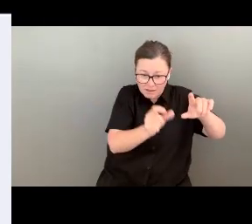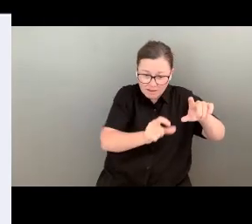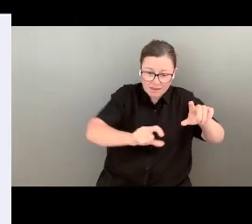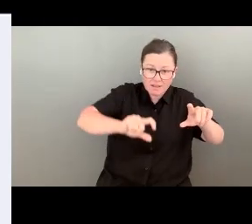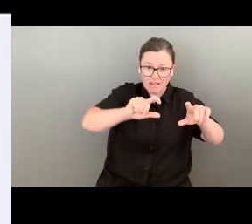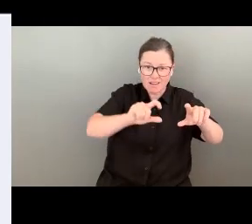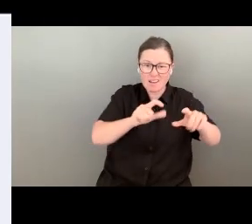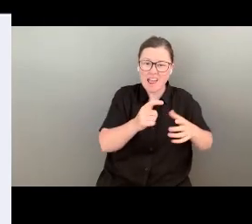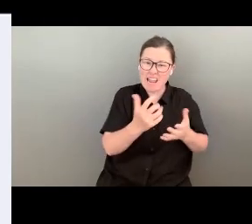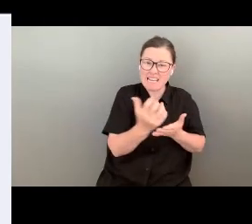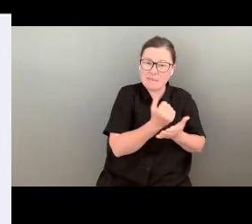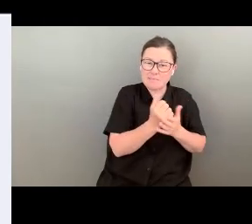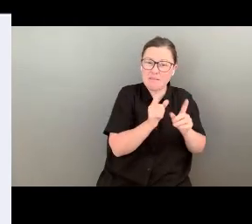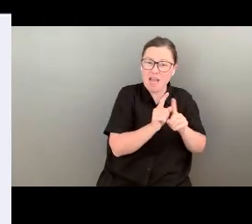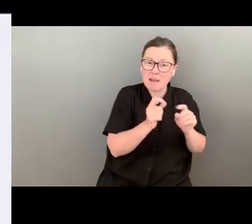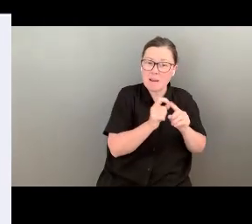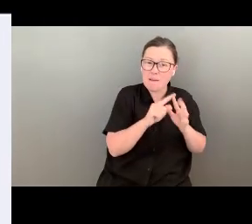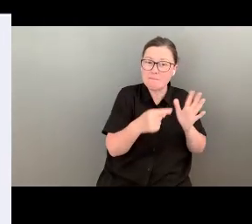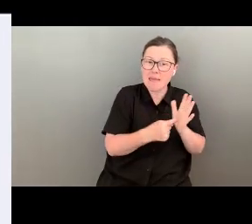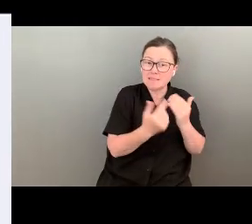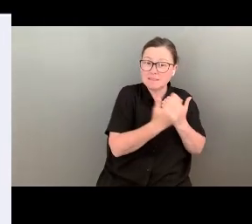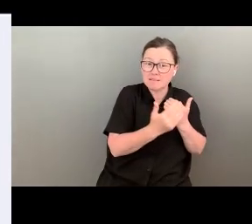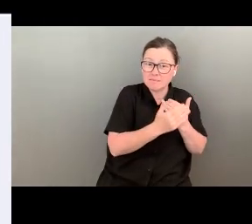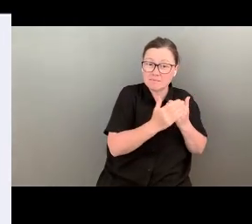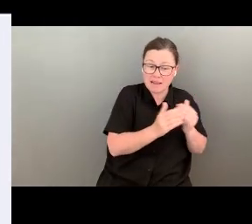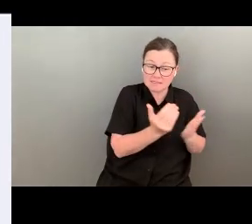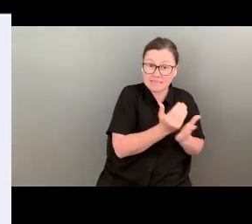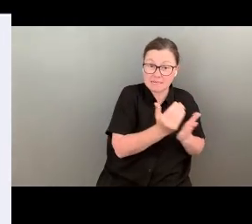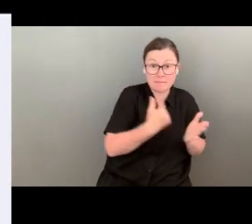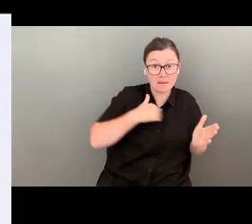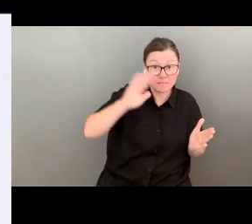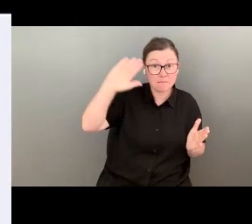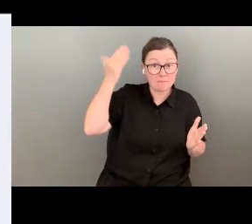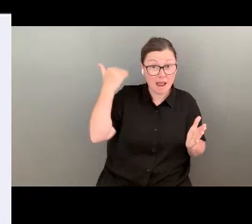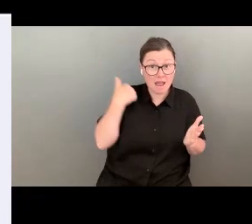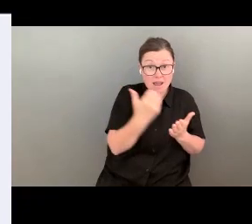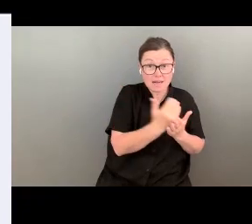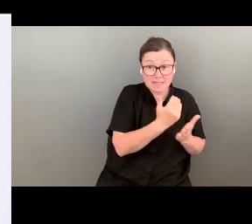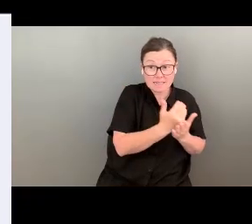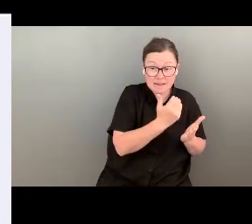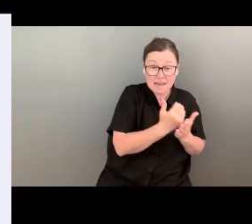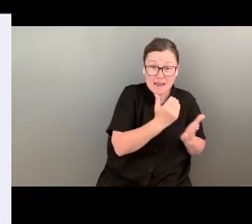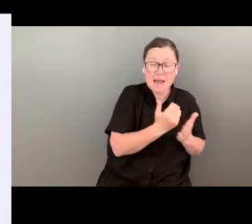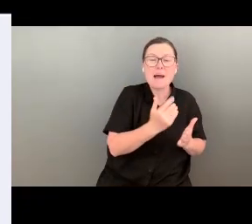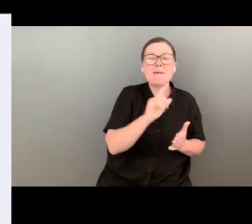enthusiast aquarium enthusiasts. But I'm in Perth and my photos are in Adelaide,